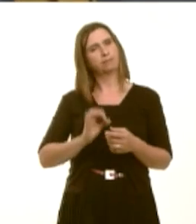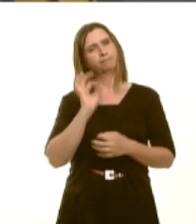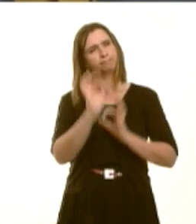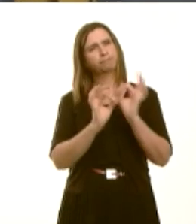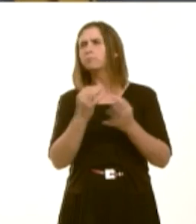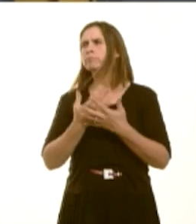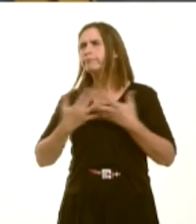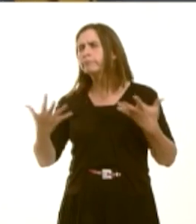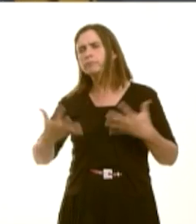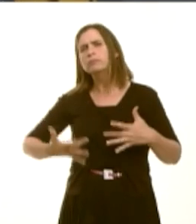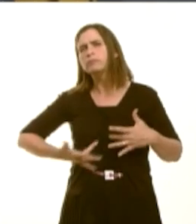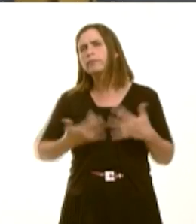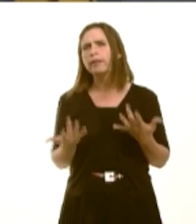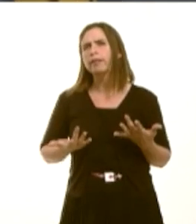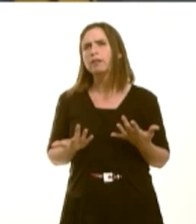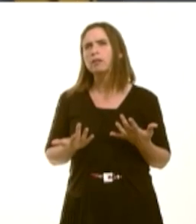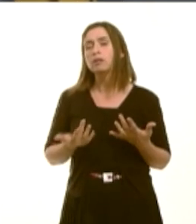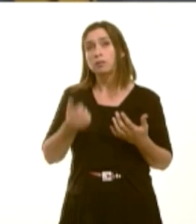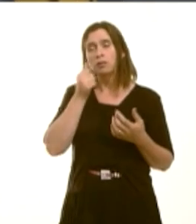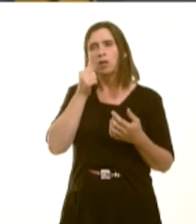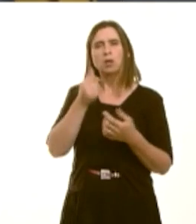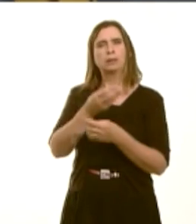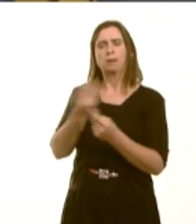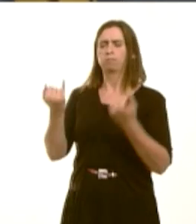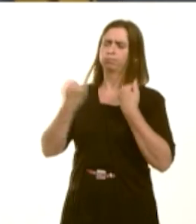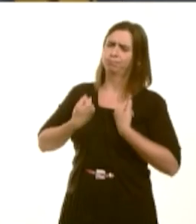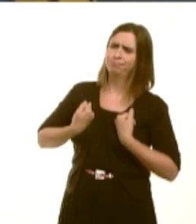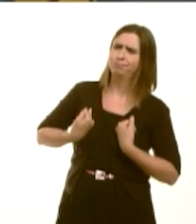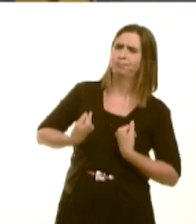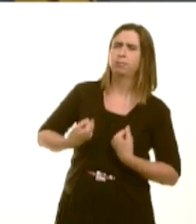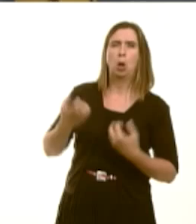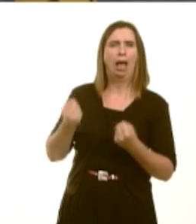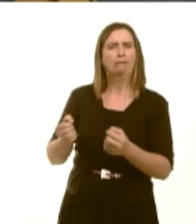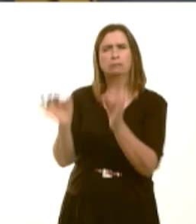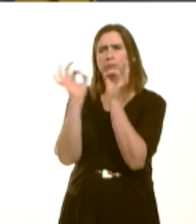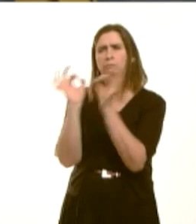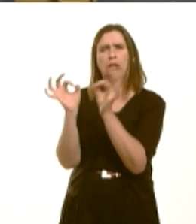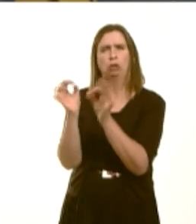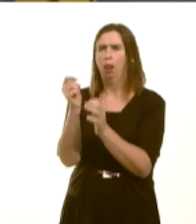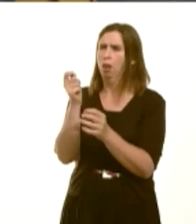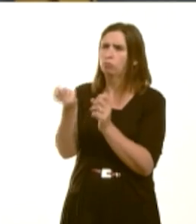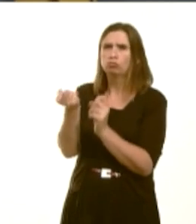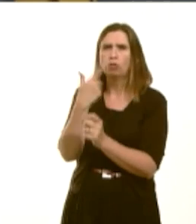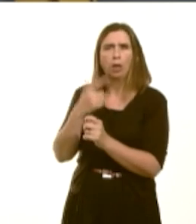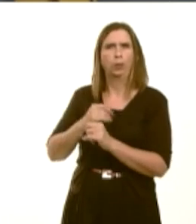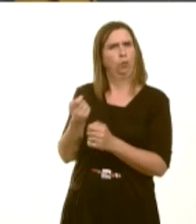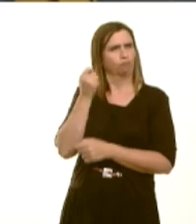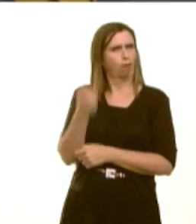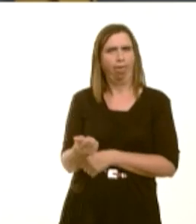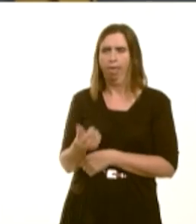to access rare drugs or treatments, they have to move to England or to other parts of Wales.